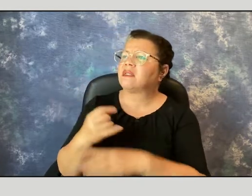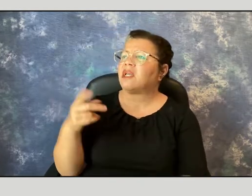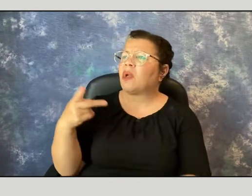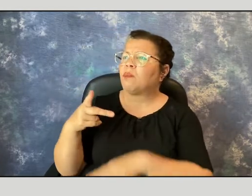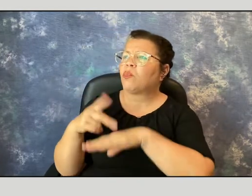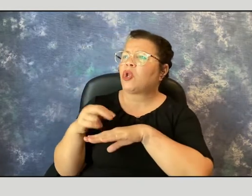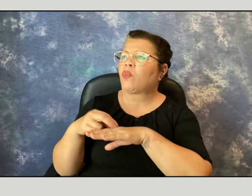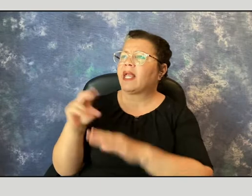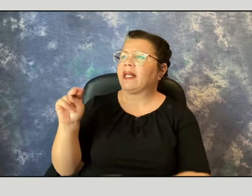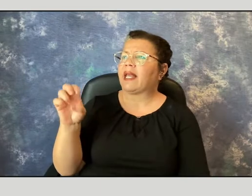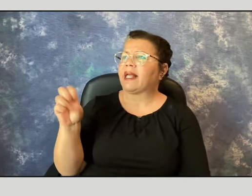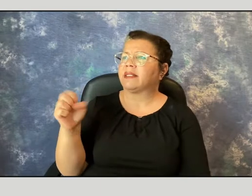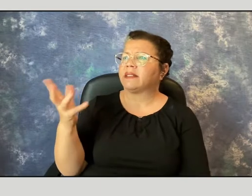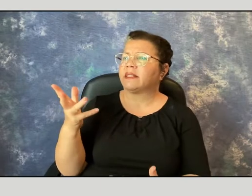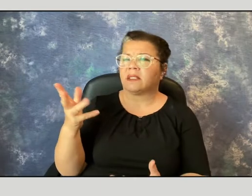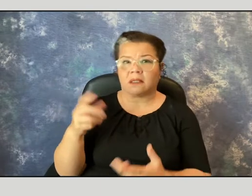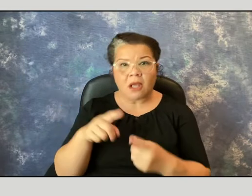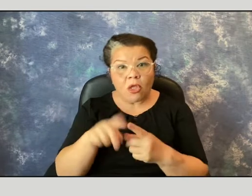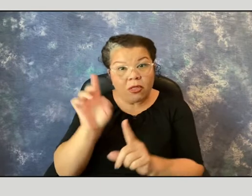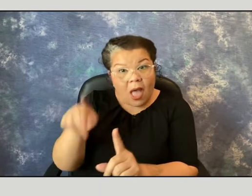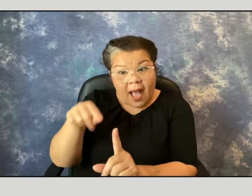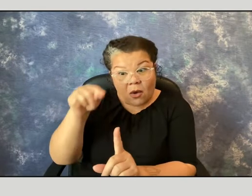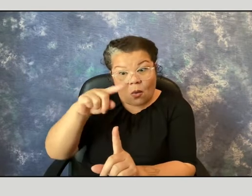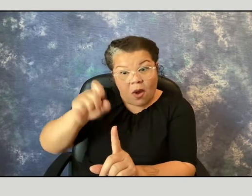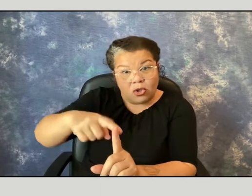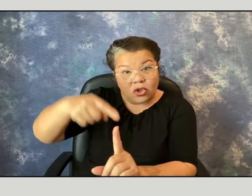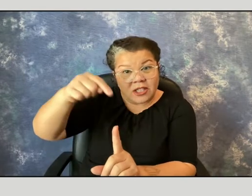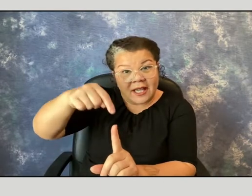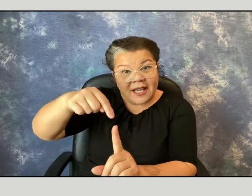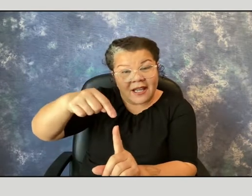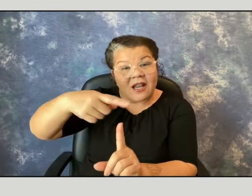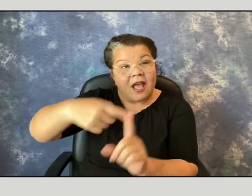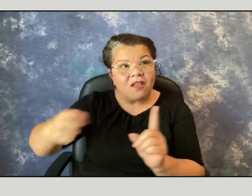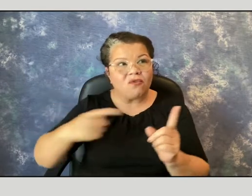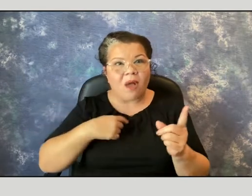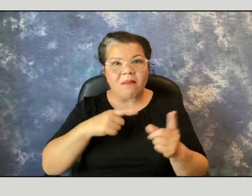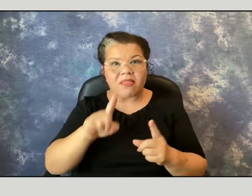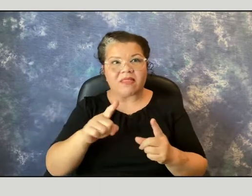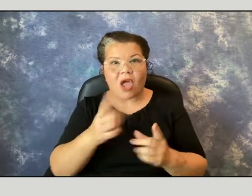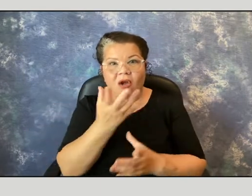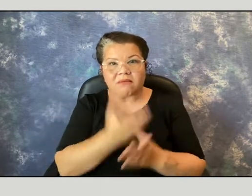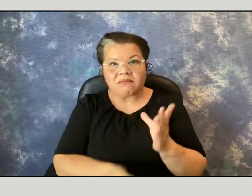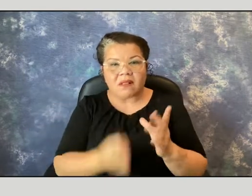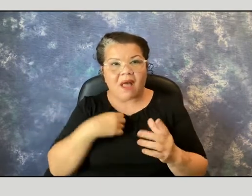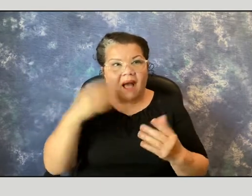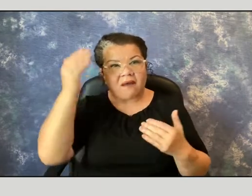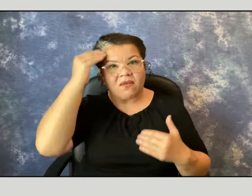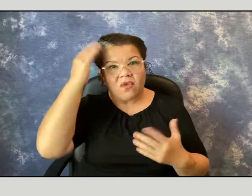Those questions come from the complete silence around what is Puerto Rico and what is imperialism.